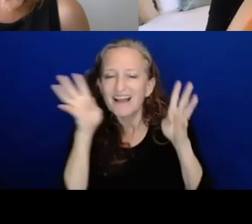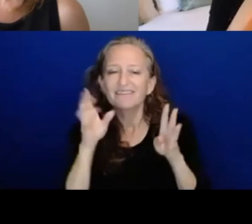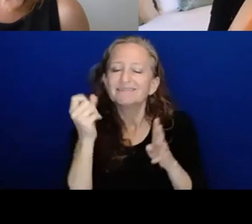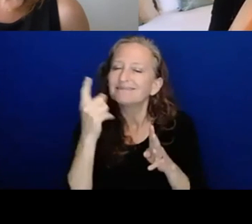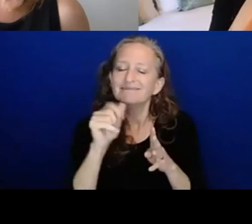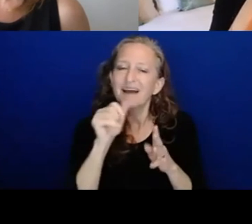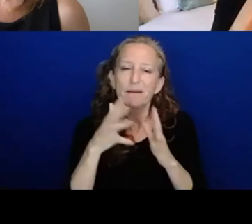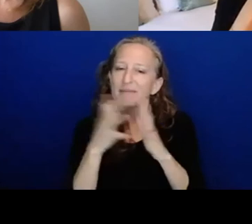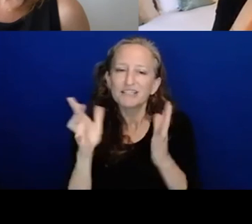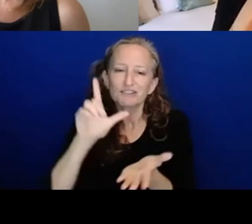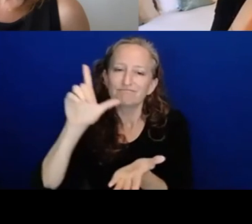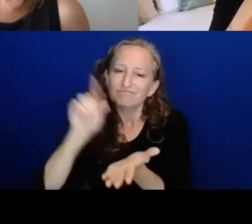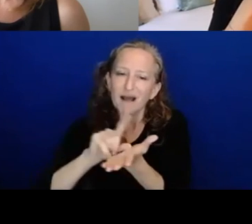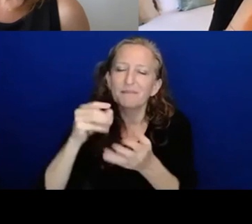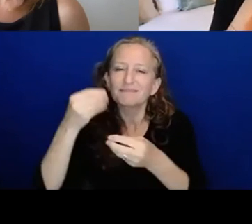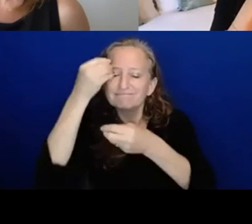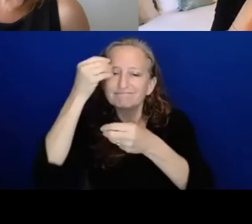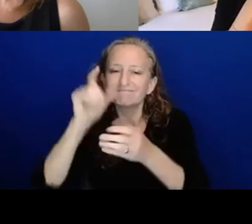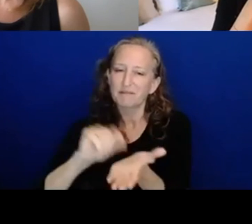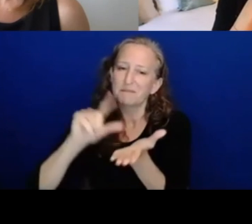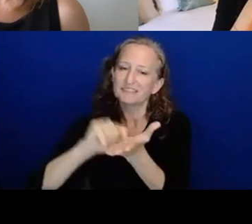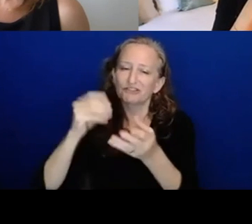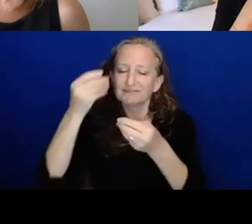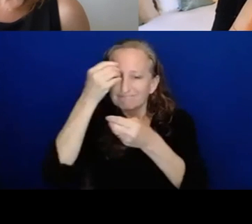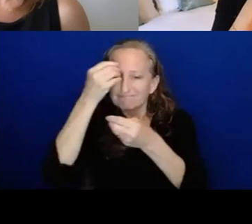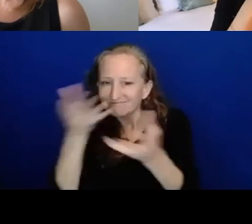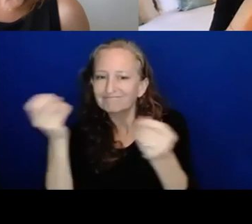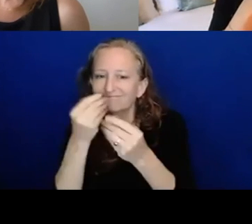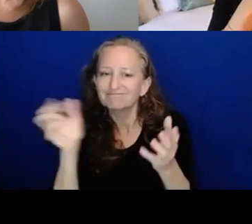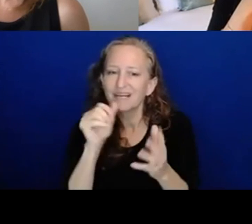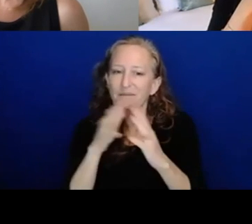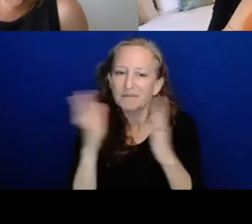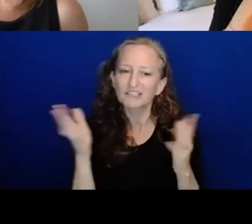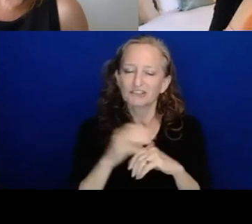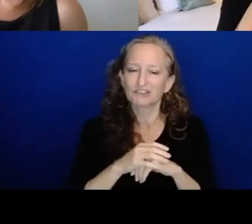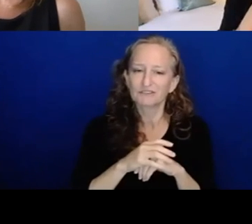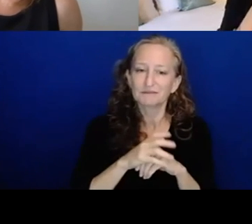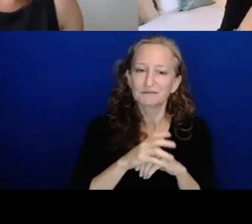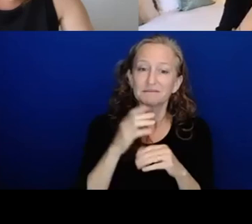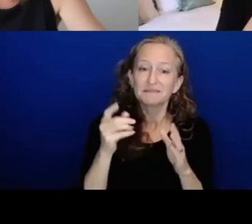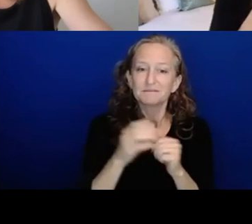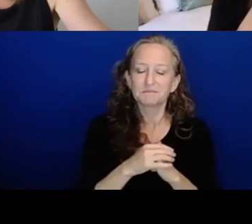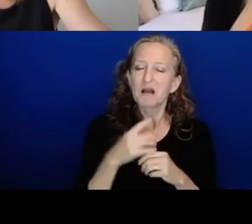you see this pop up on your Twitter feed or Facebook, encourage you to do that.